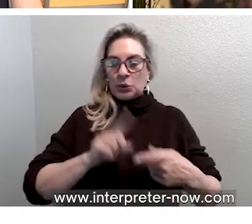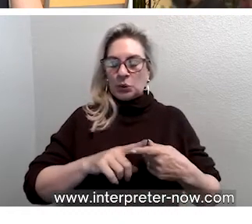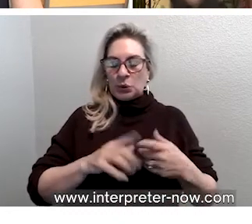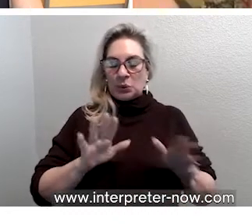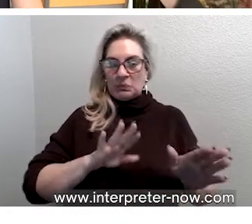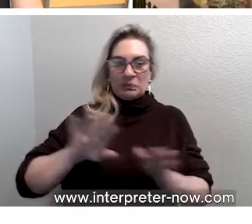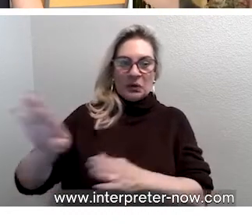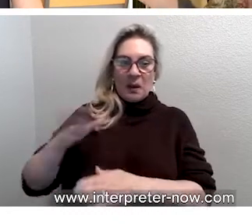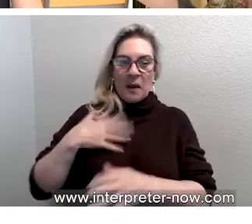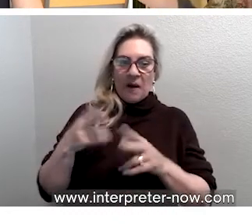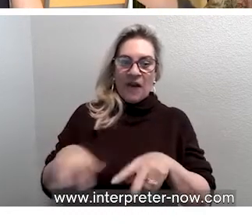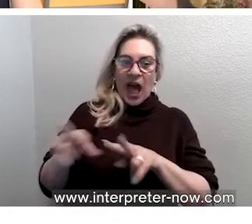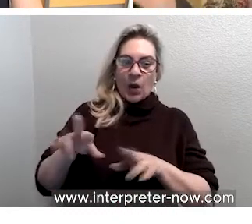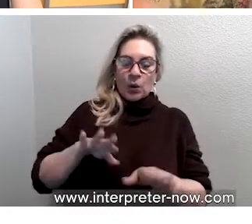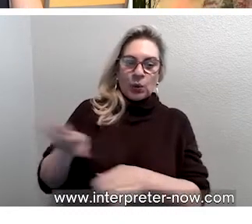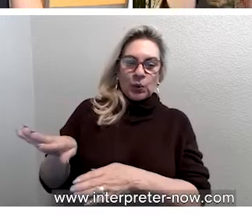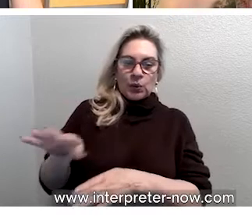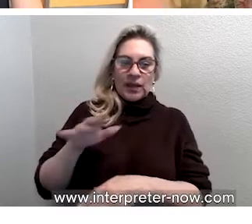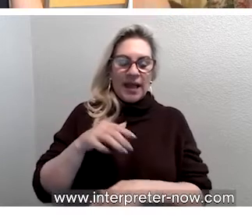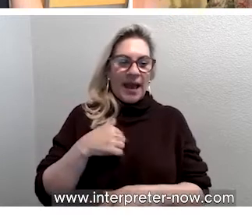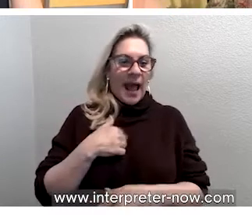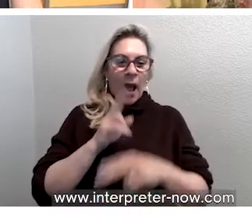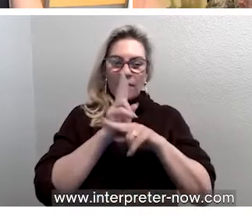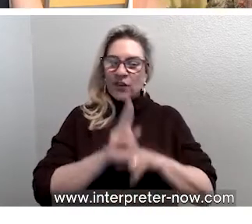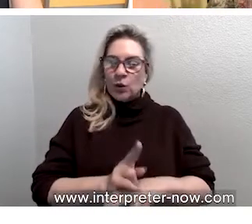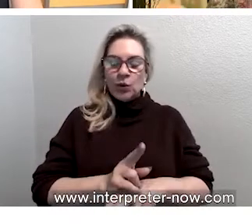"I'm so used to just not feeling a sense of belonging." "I'm used to not being included."